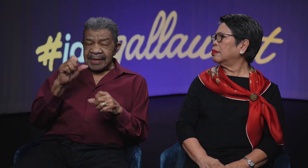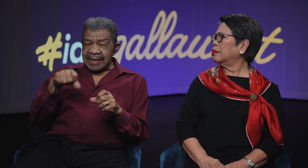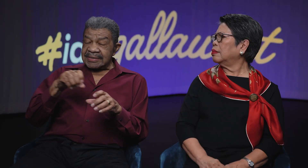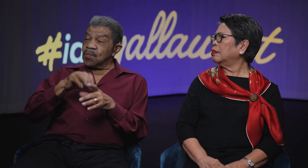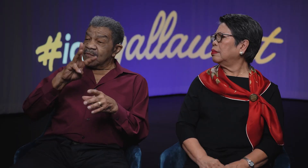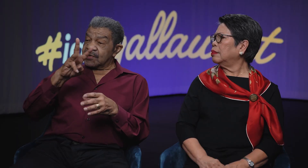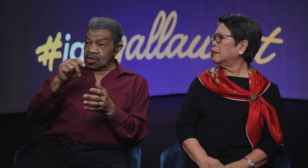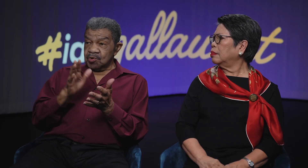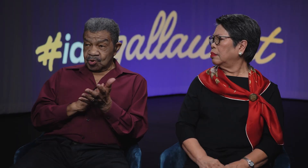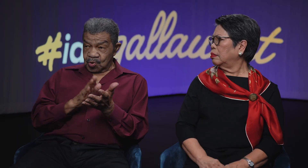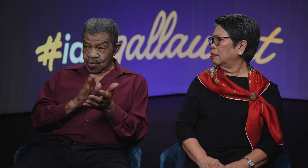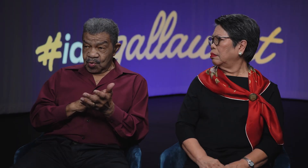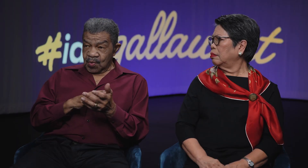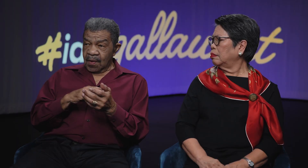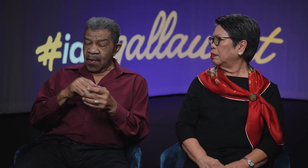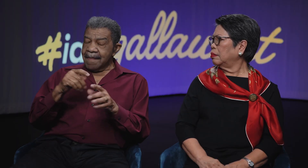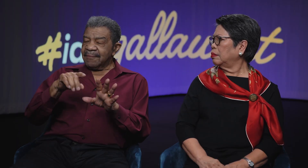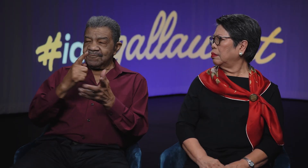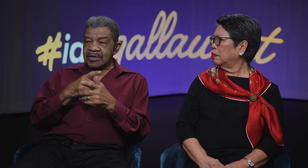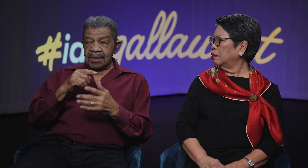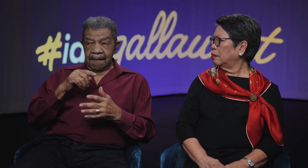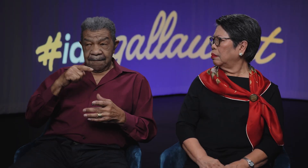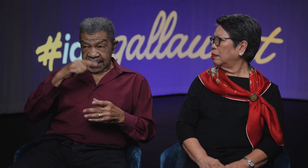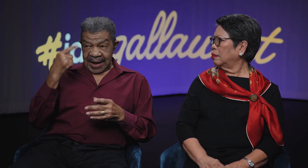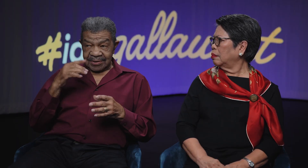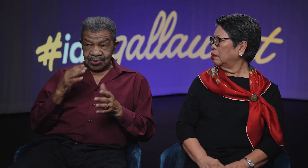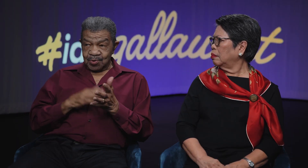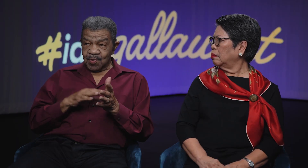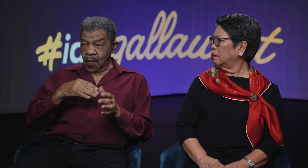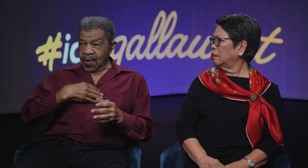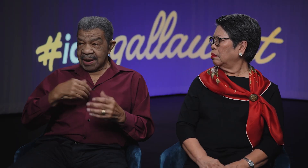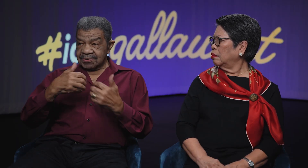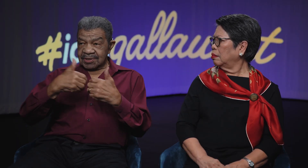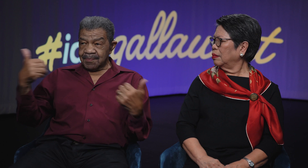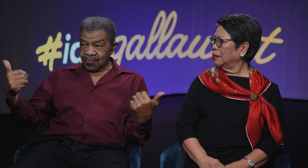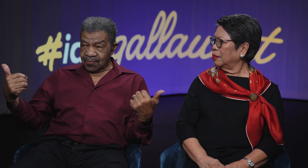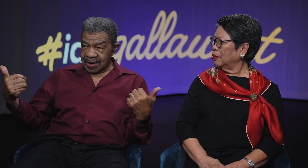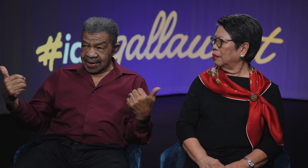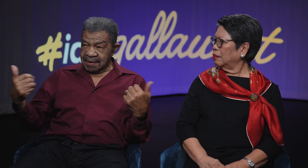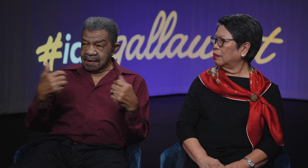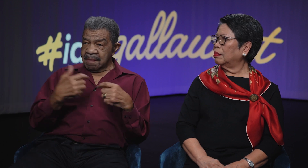Yes, at the West Virginia school - the first schools were segregated.